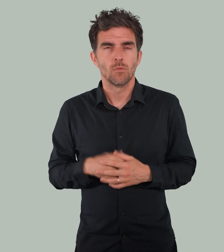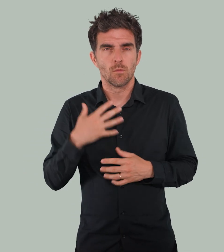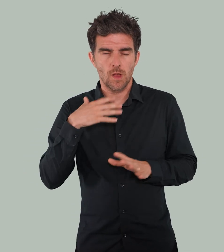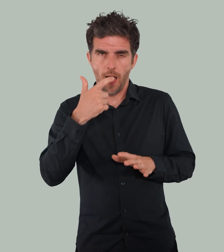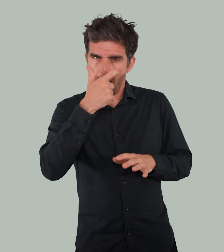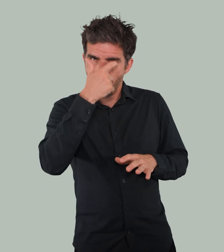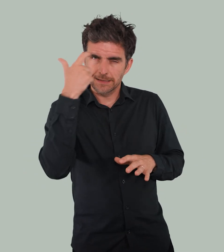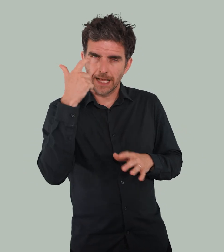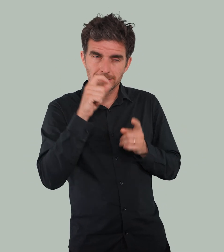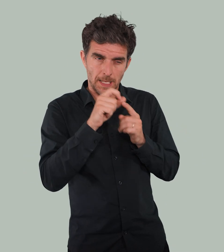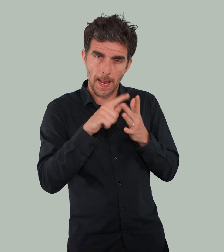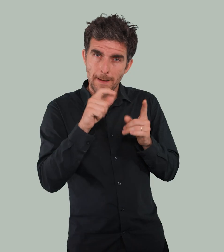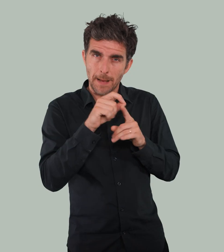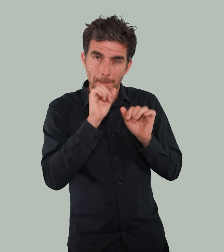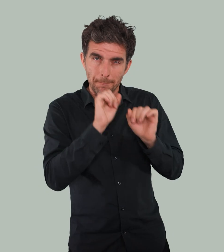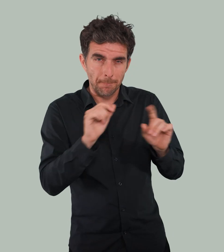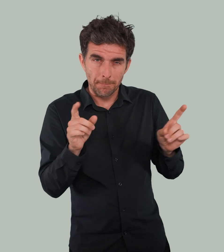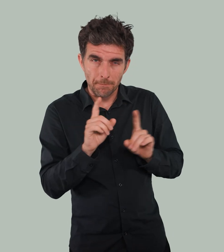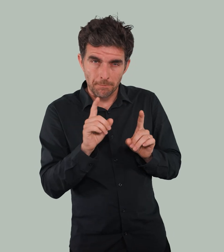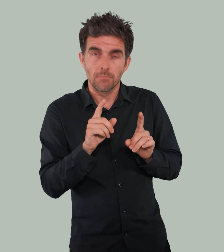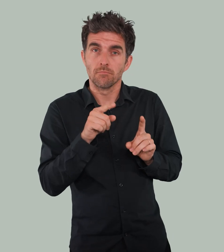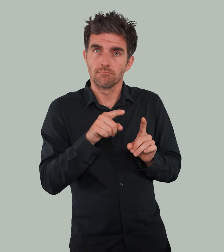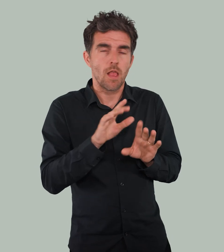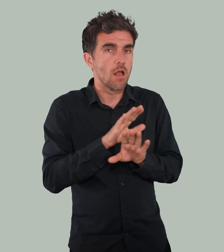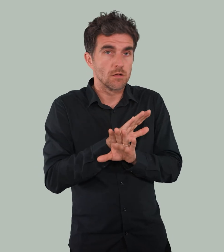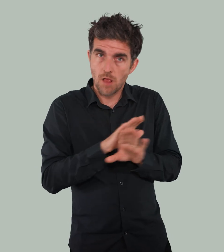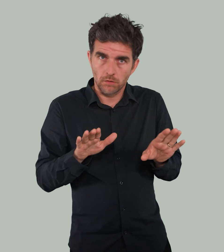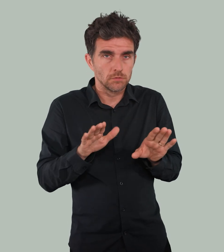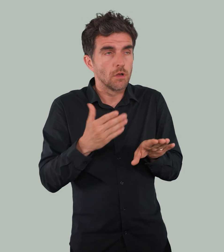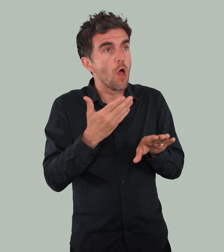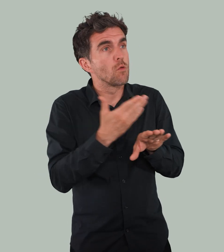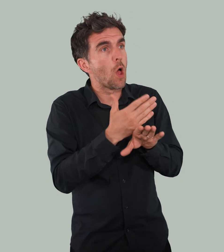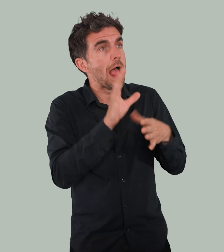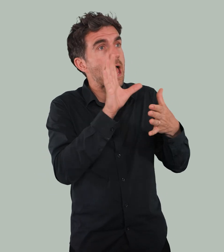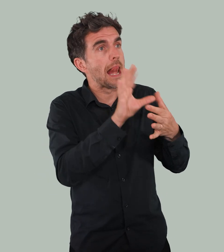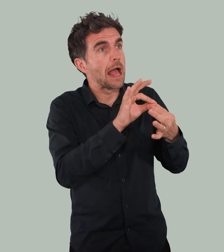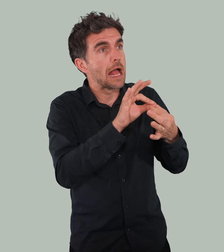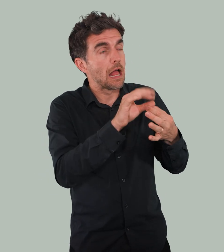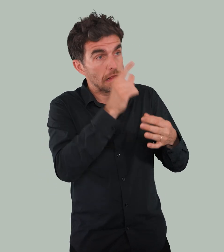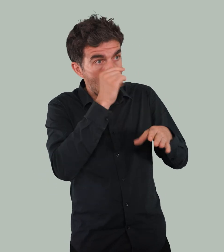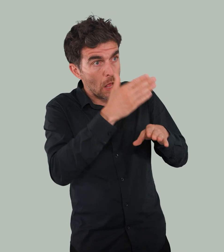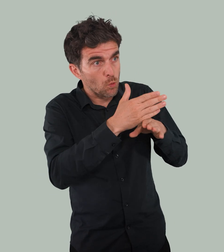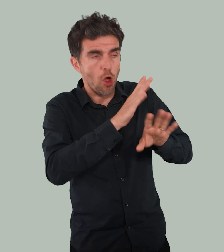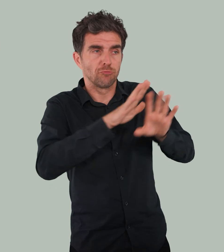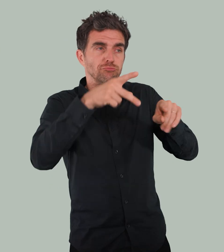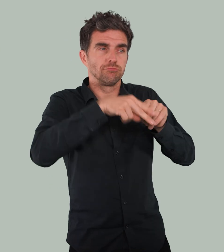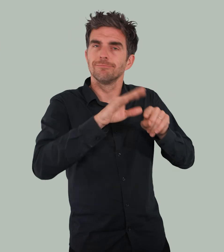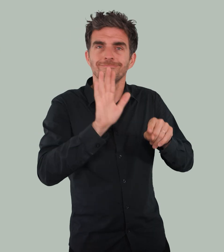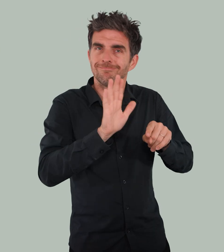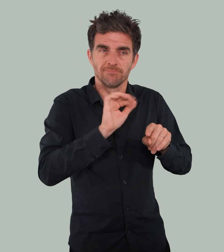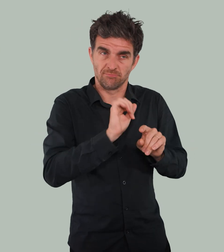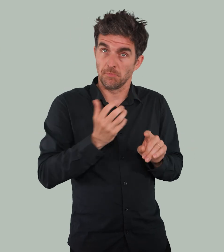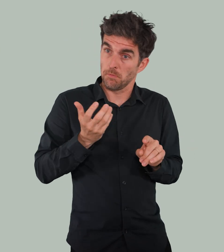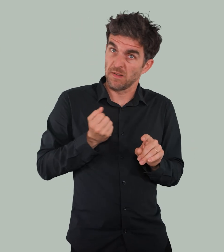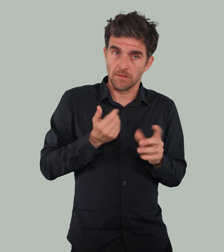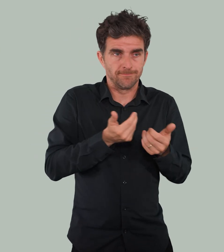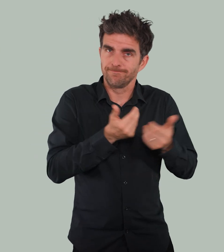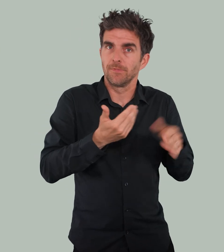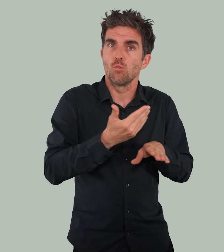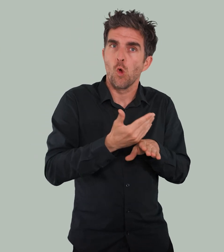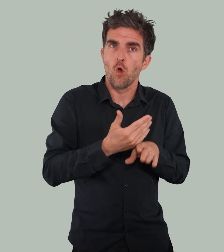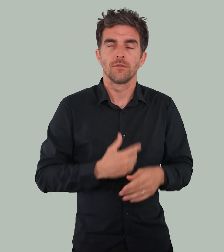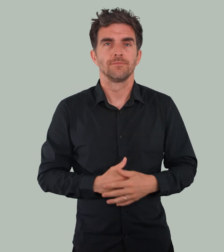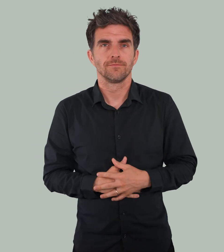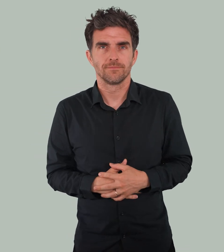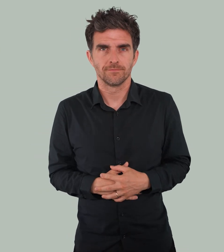Understanding of PIP as a non-work-related benefit